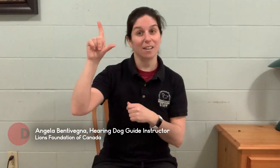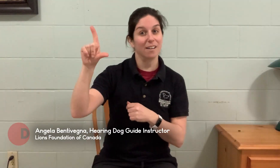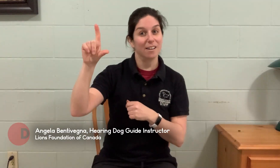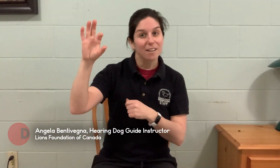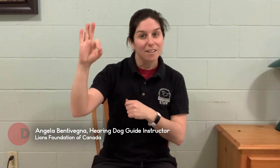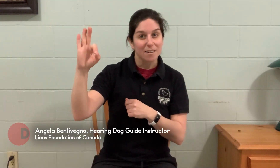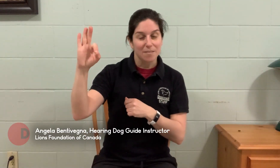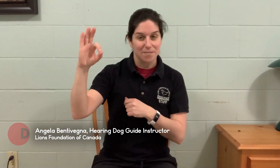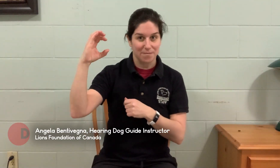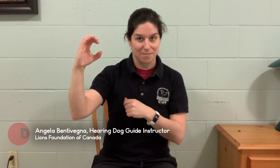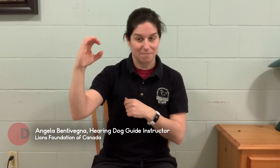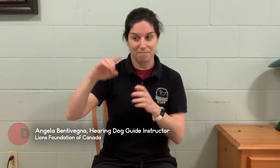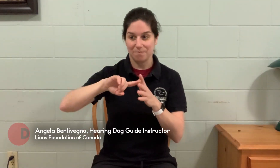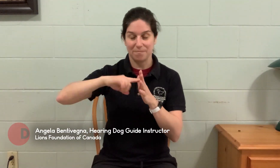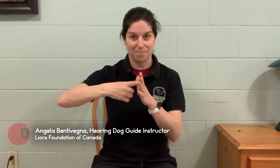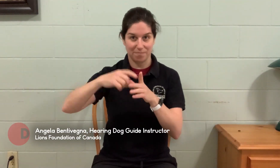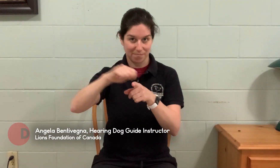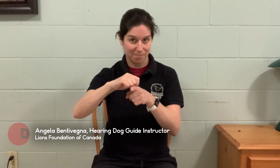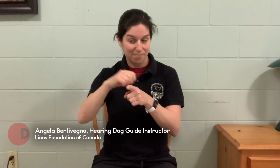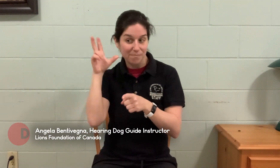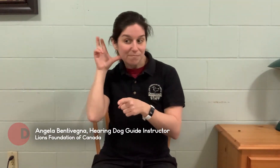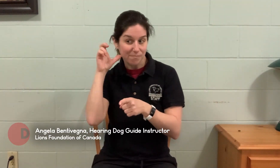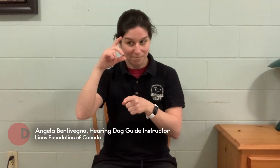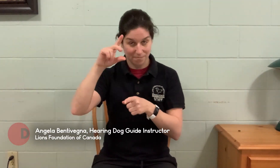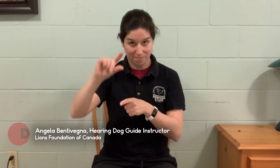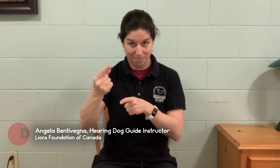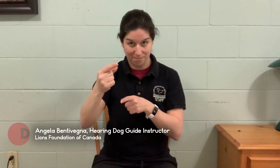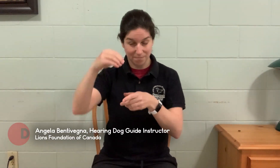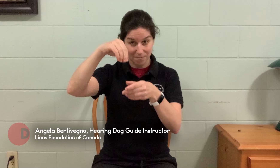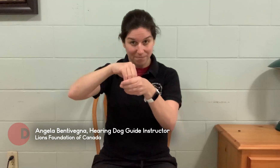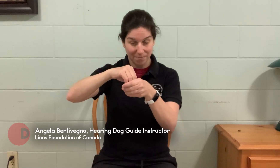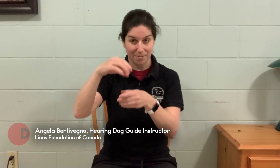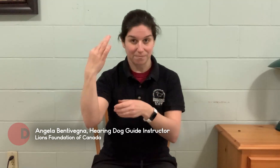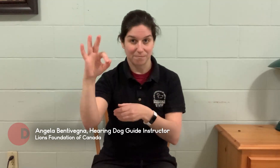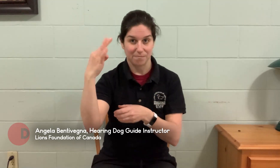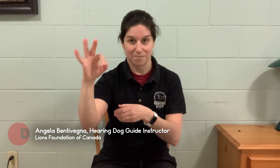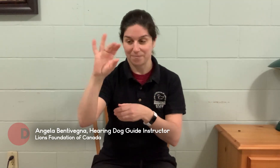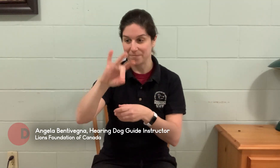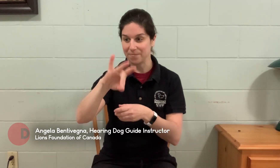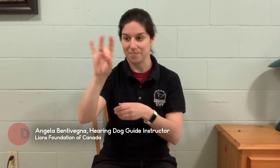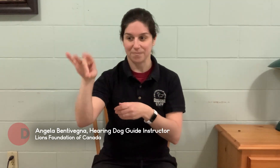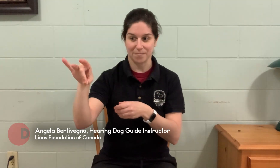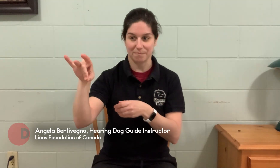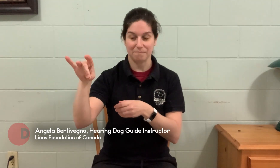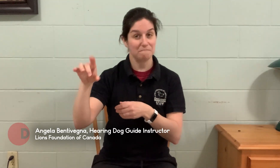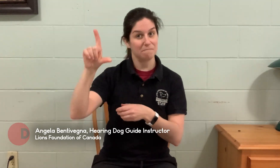[Angela]: LFC started training Hearing Dogs in 1988.